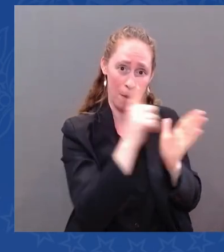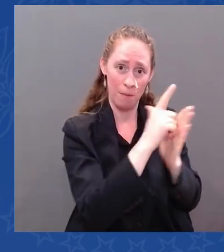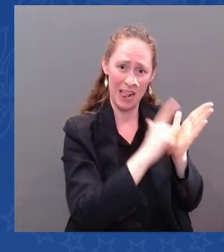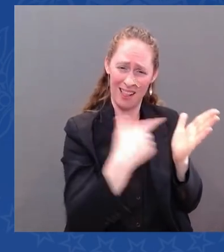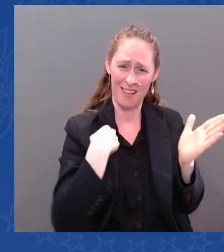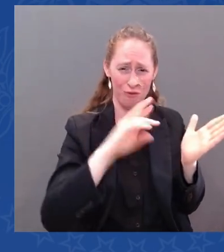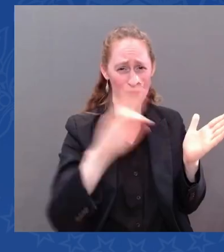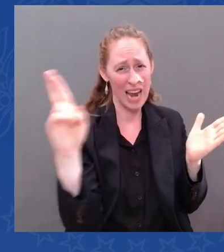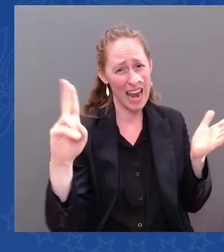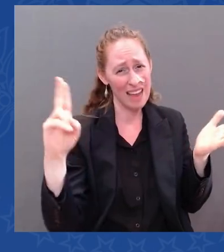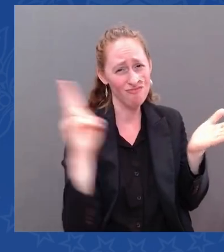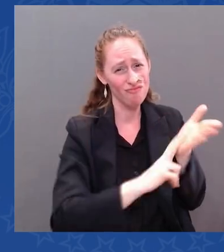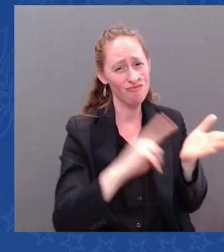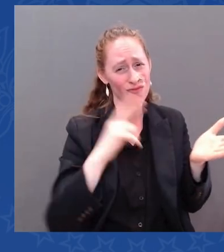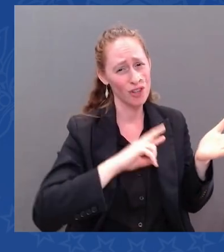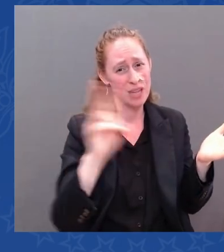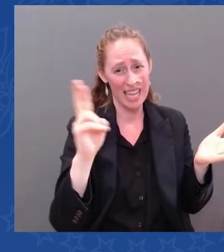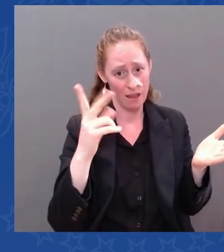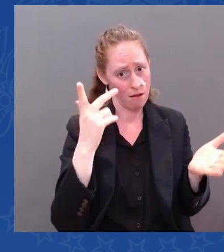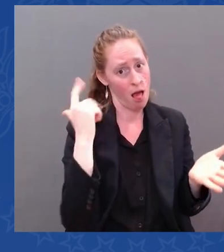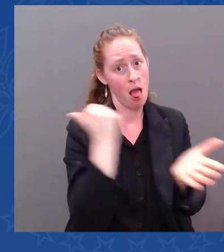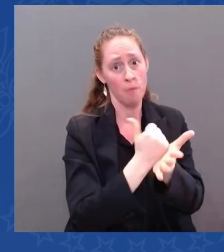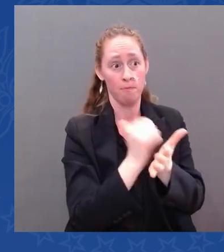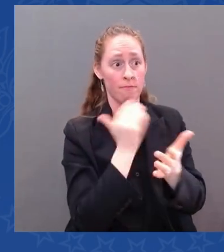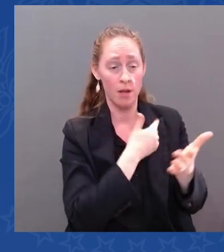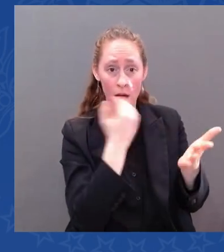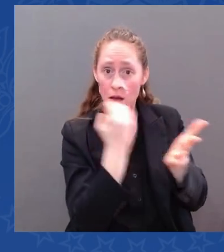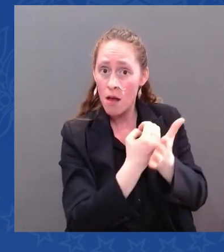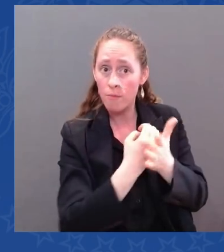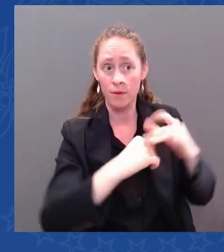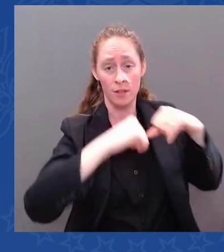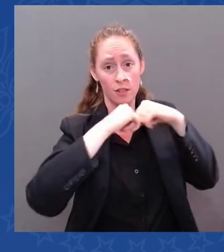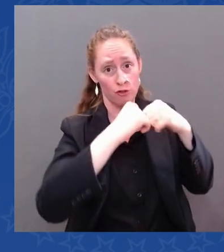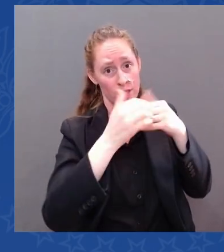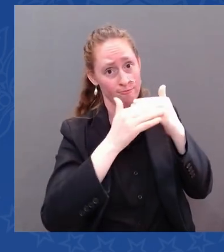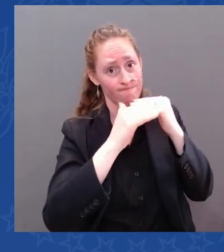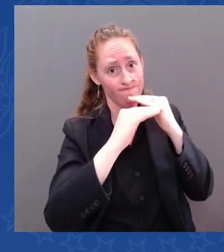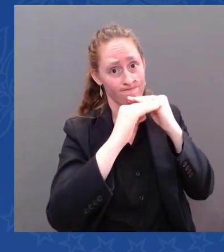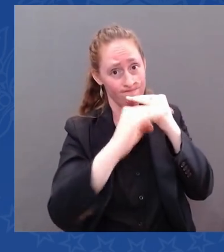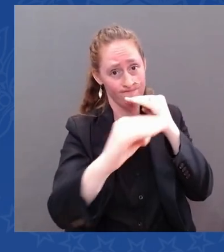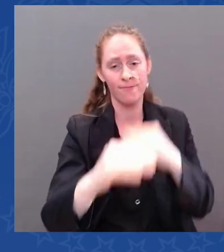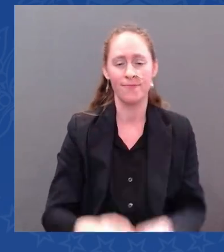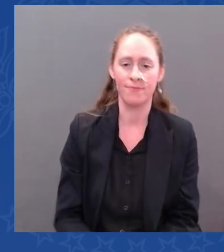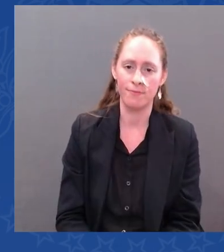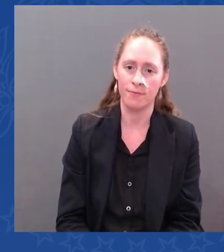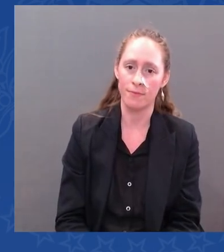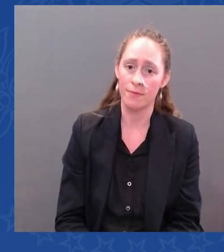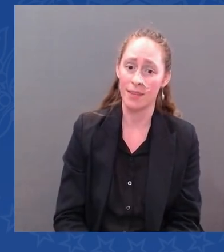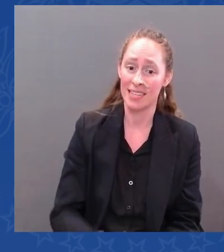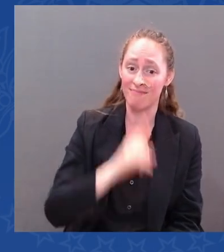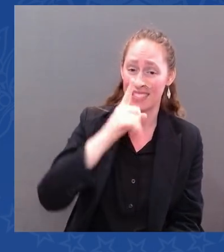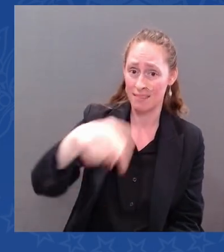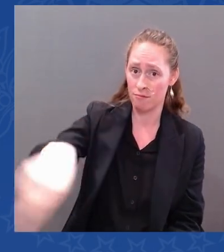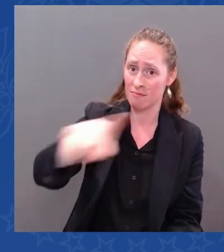And we're also leading on the global stage because of you all. I'm pleased to see American companies stepping up and doing their part.